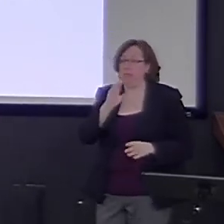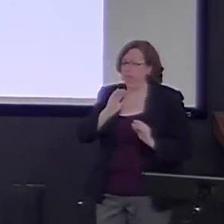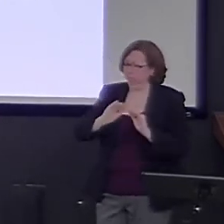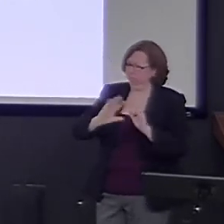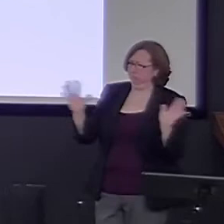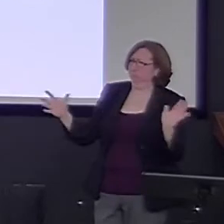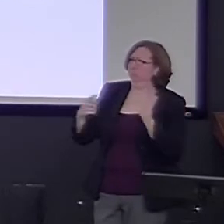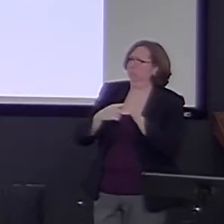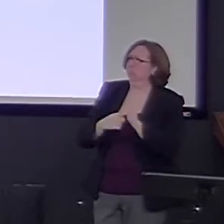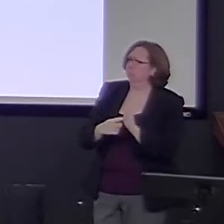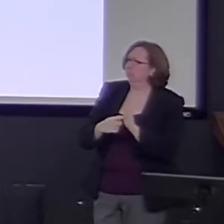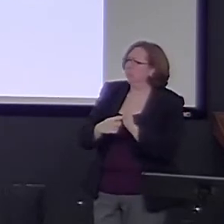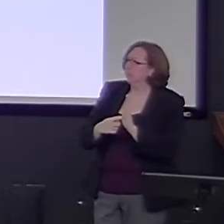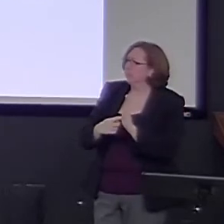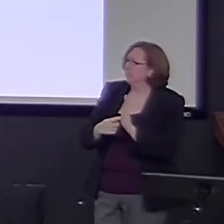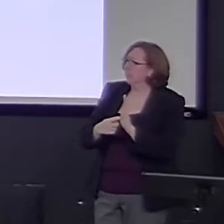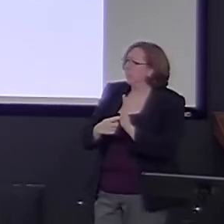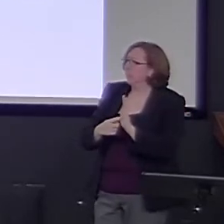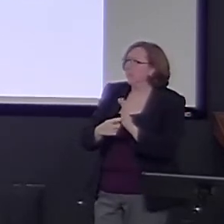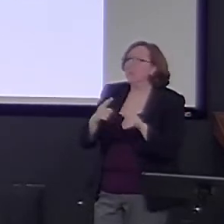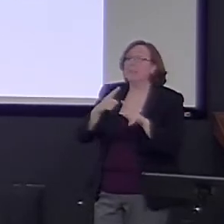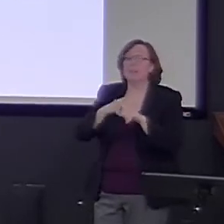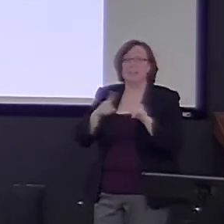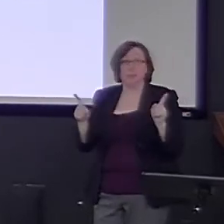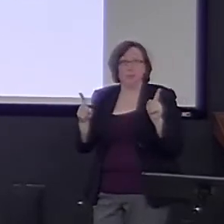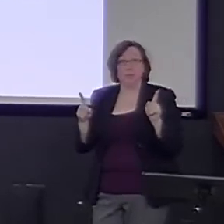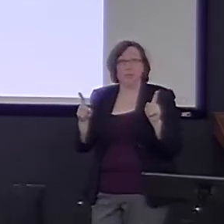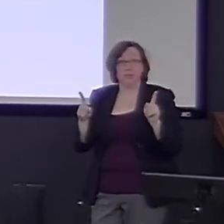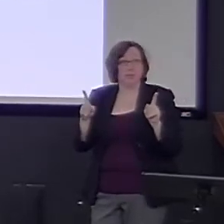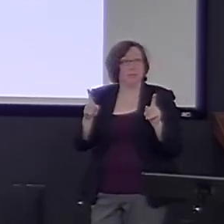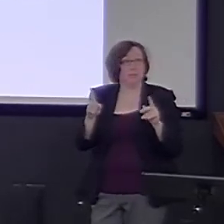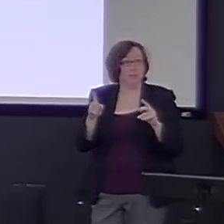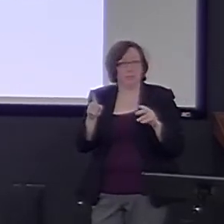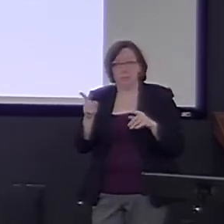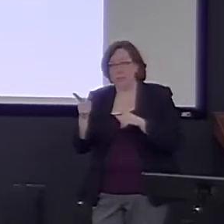the difference between the monologue and the dialogue condition